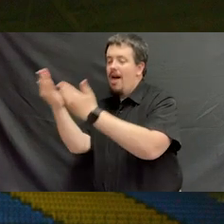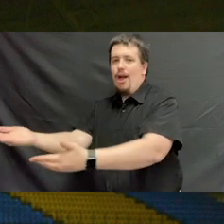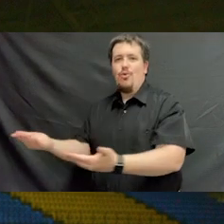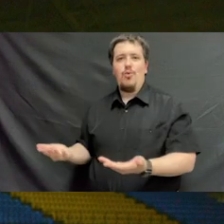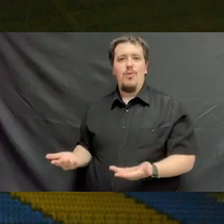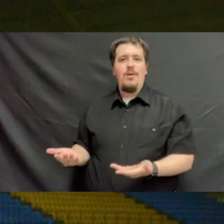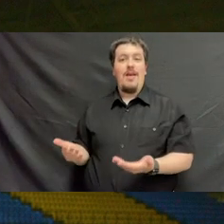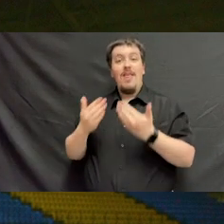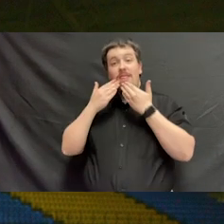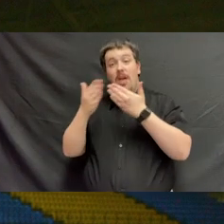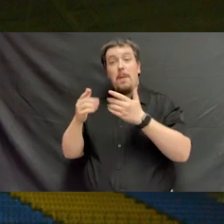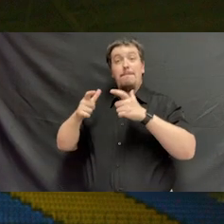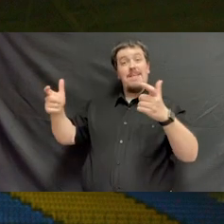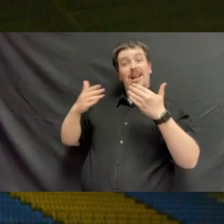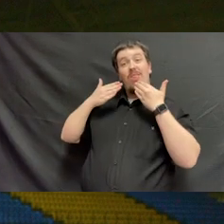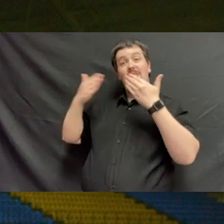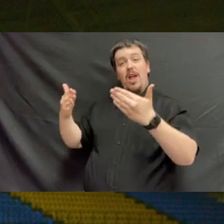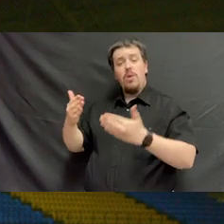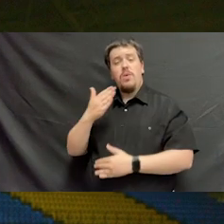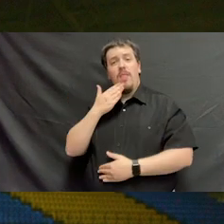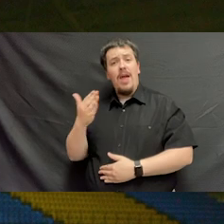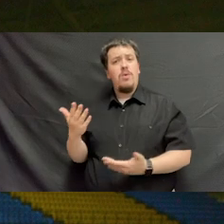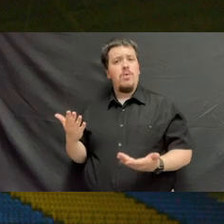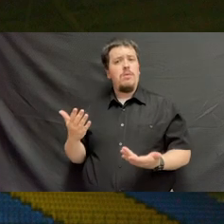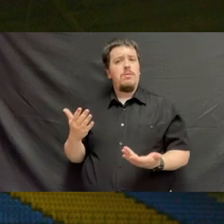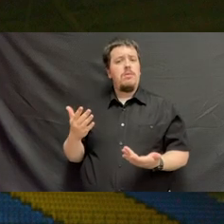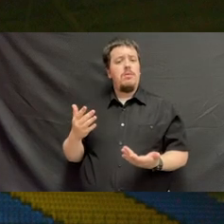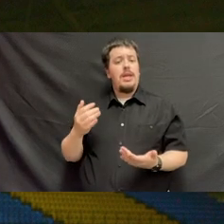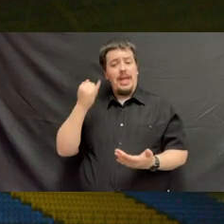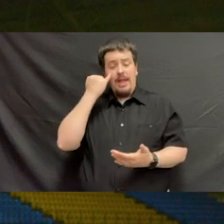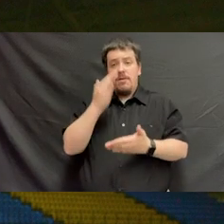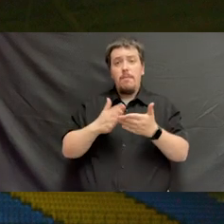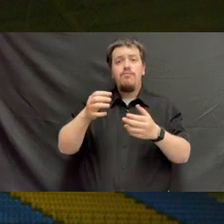A thank you can be big or small. Say thank you to a person who held the door for you